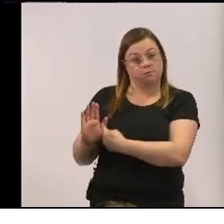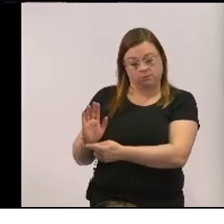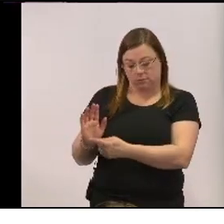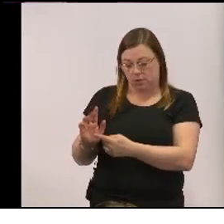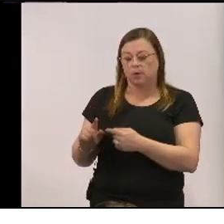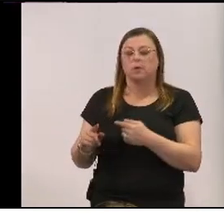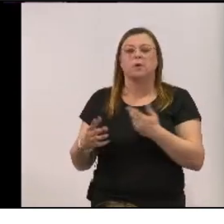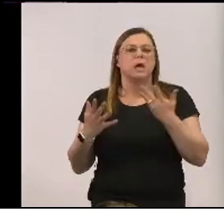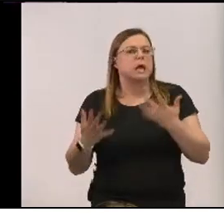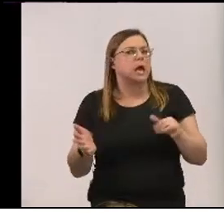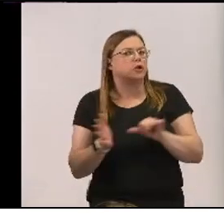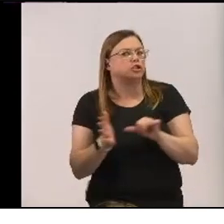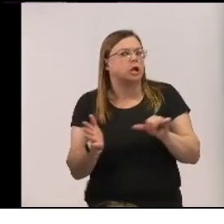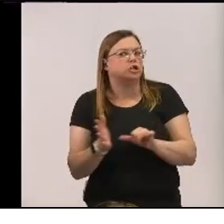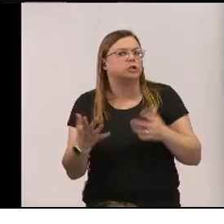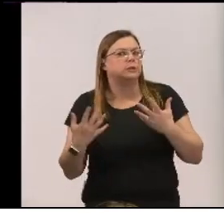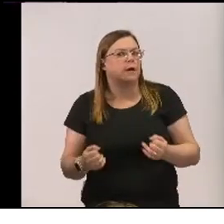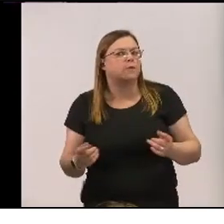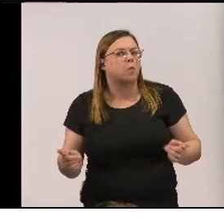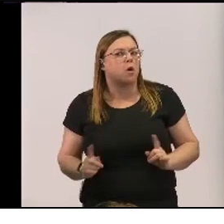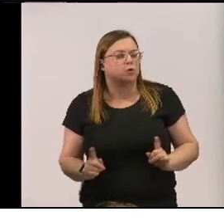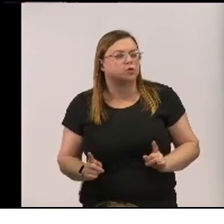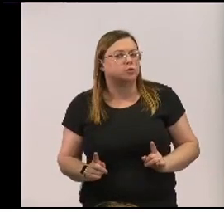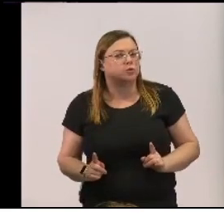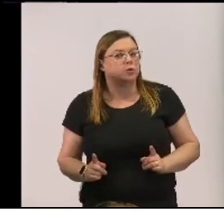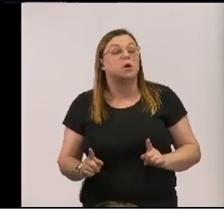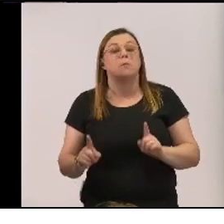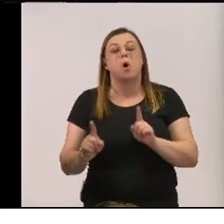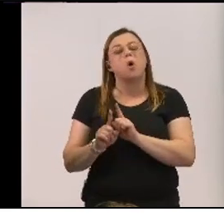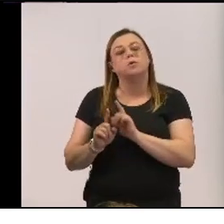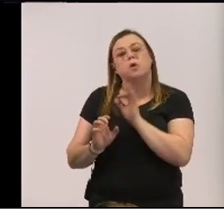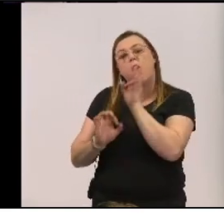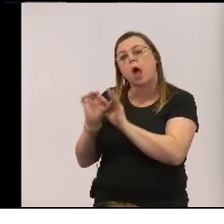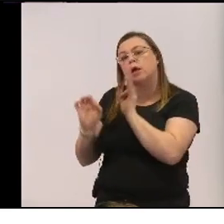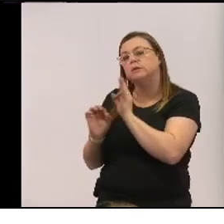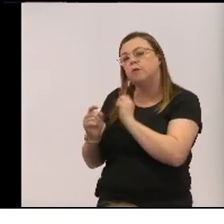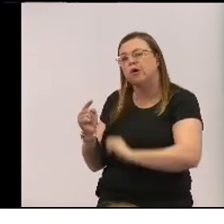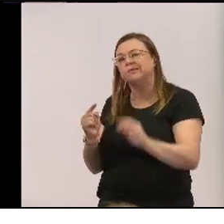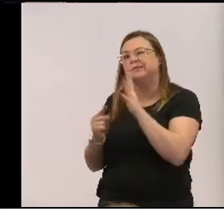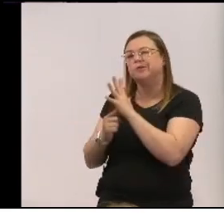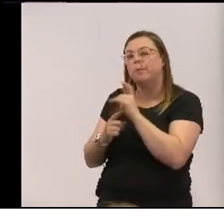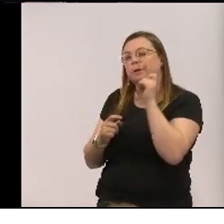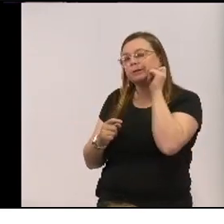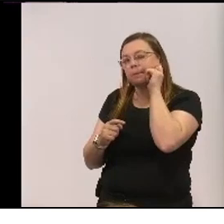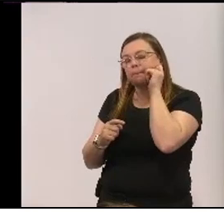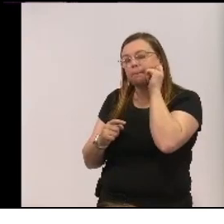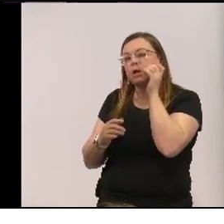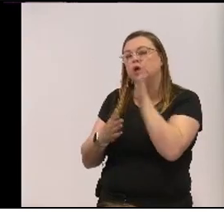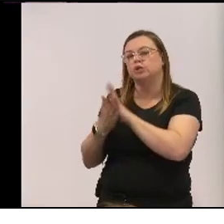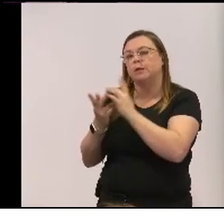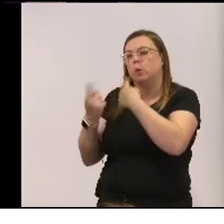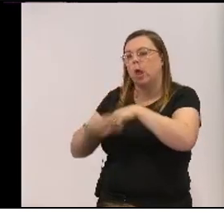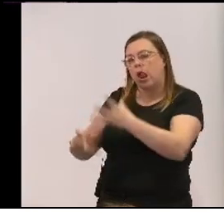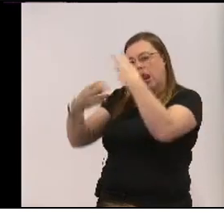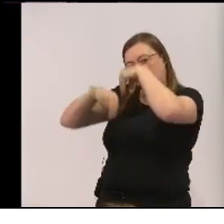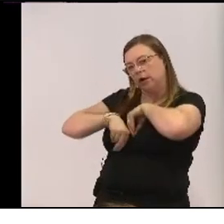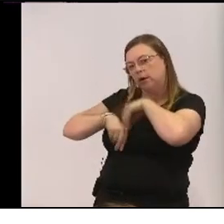challenges that they're facing but also ask for top tips so that others can take away.